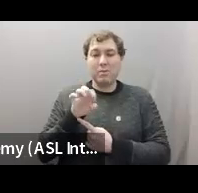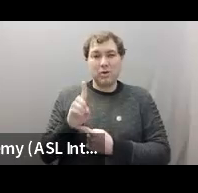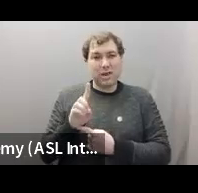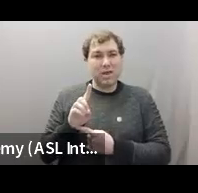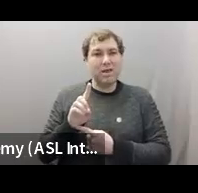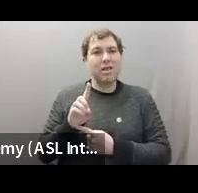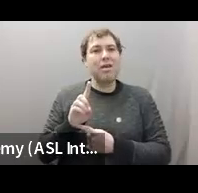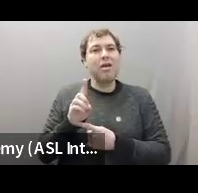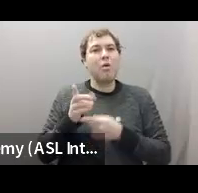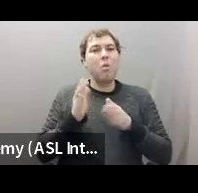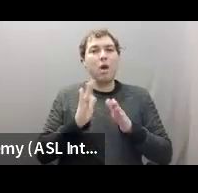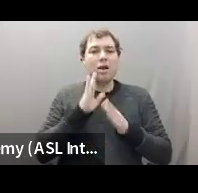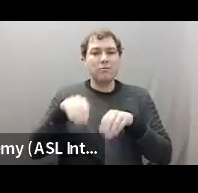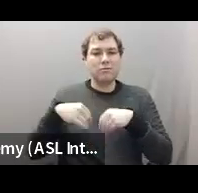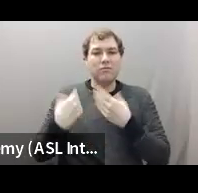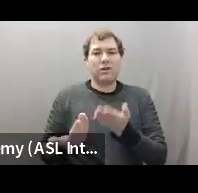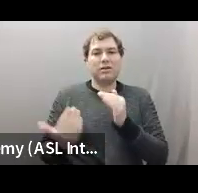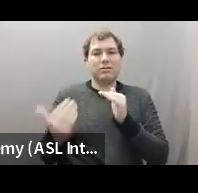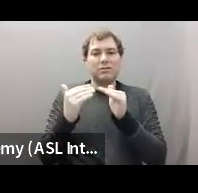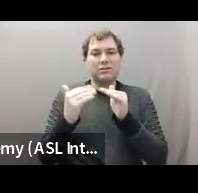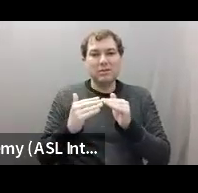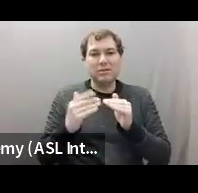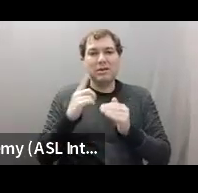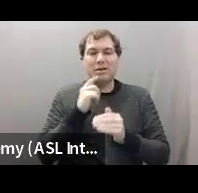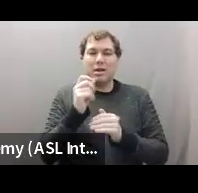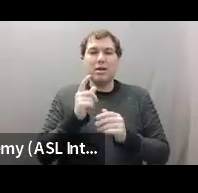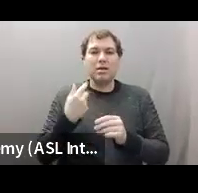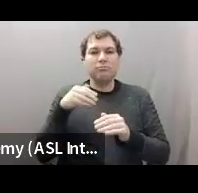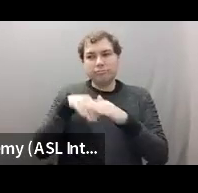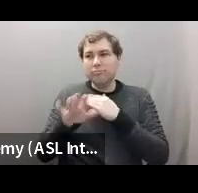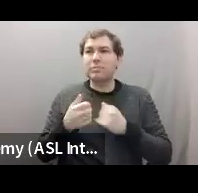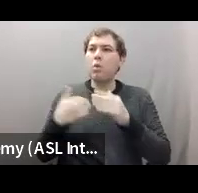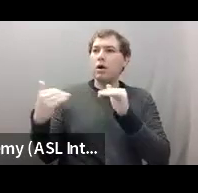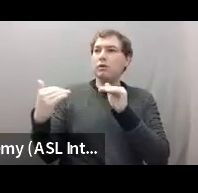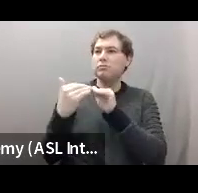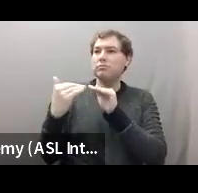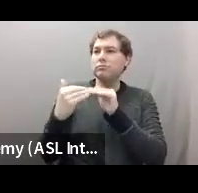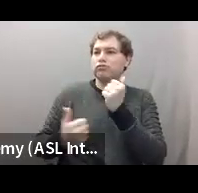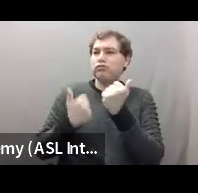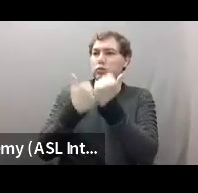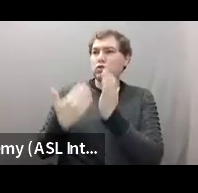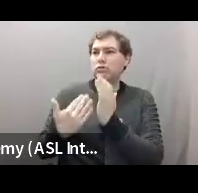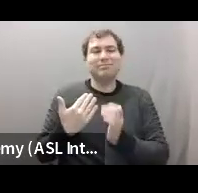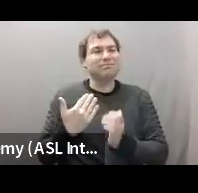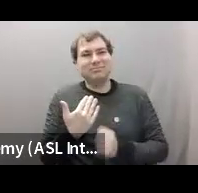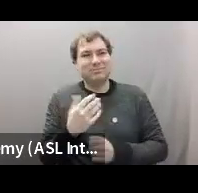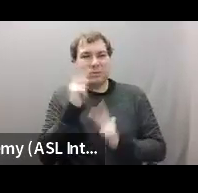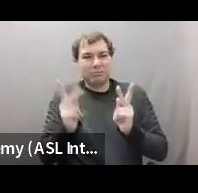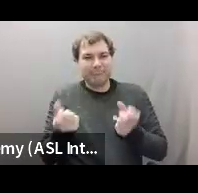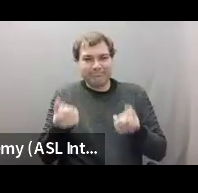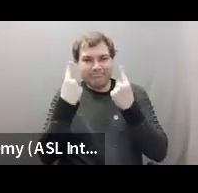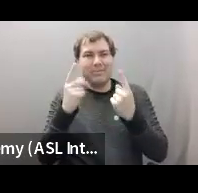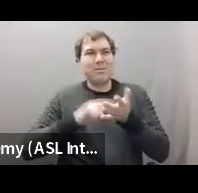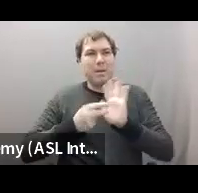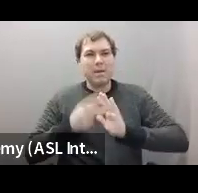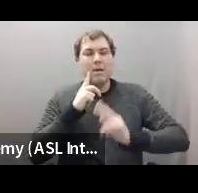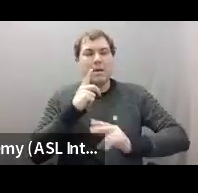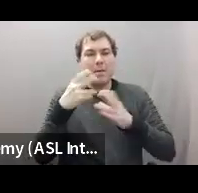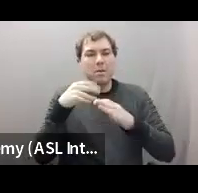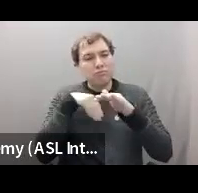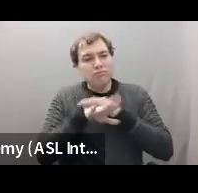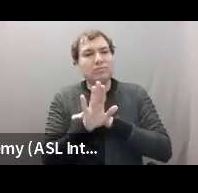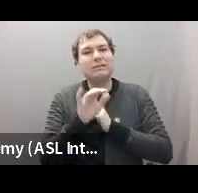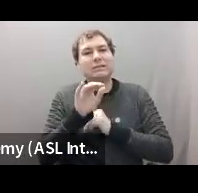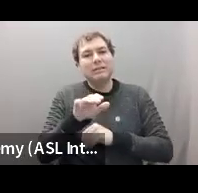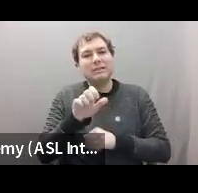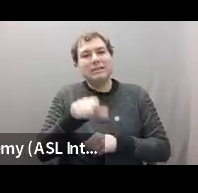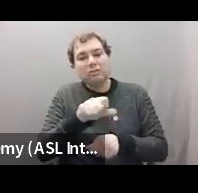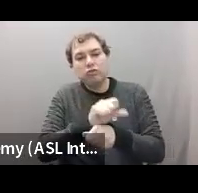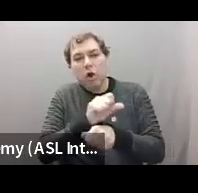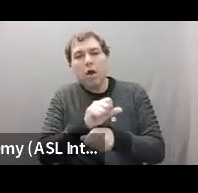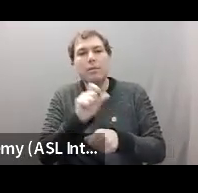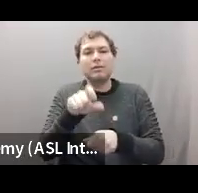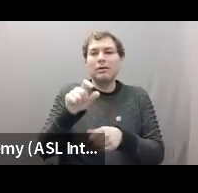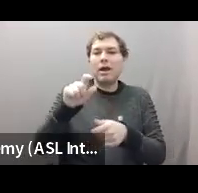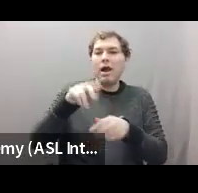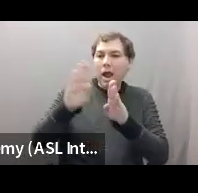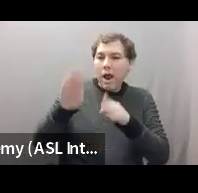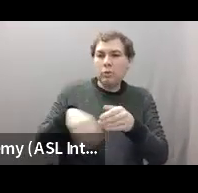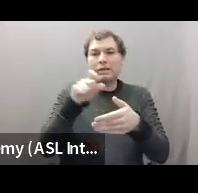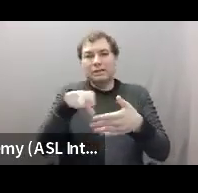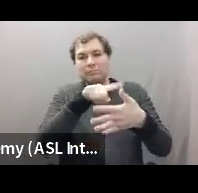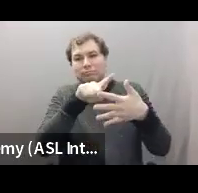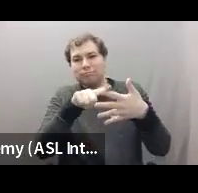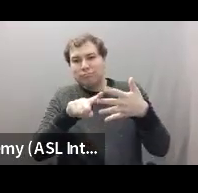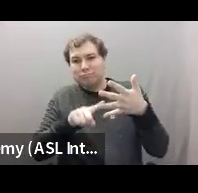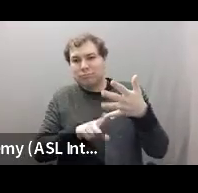Linda Pogue: peer support. It's not many people who come in and say I would like a peer supporter. People don't necessarily know what that is, but lots of people will come in to say I need a job. I need a house. I needed this, whatever it is that their goal is